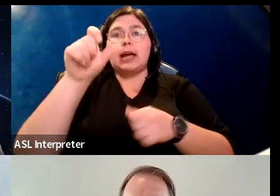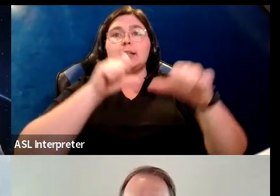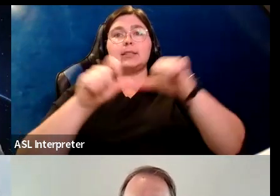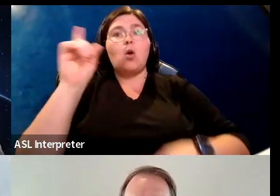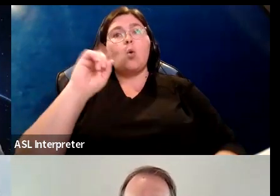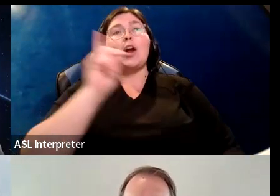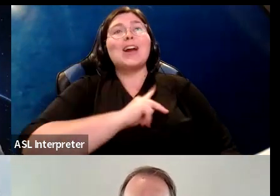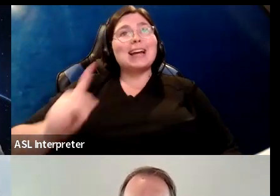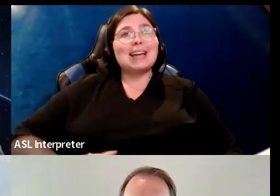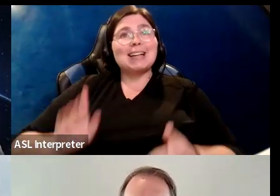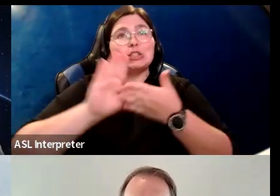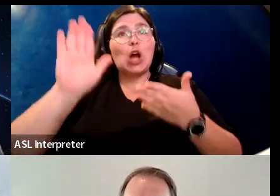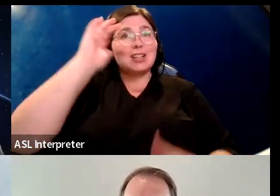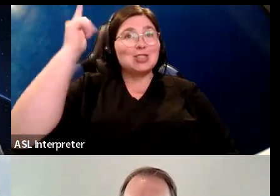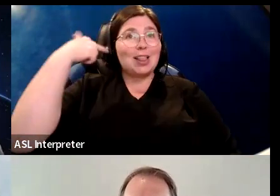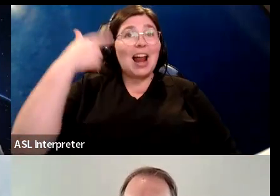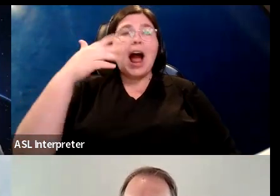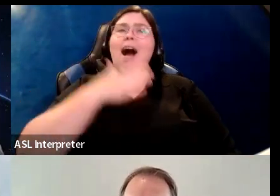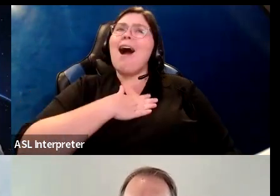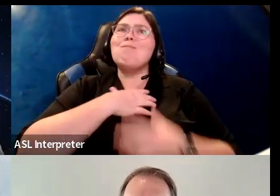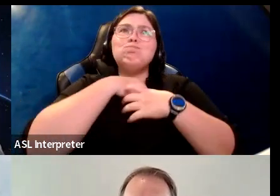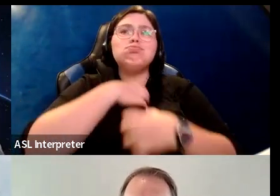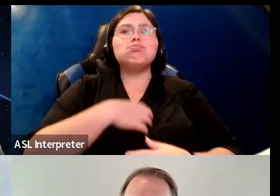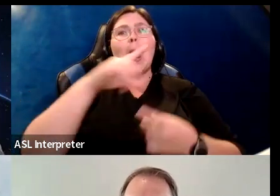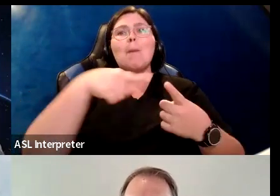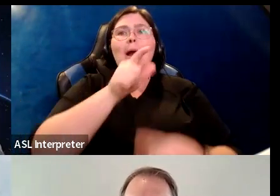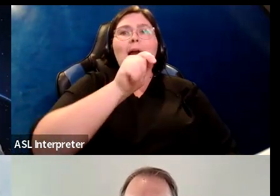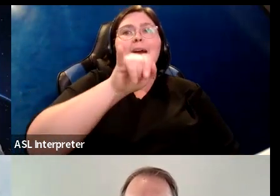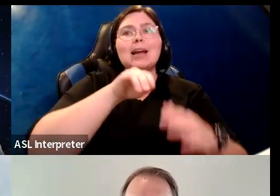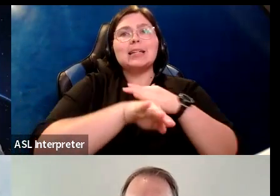I'm really passionate about AI and accessibility given my lived experience.